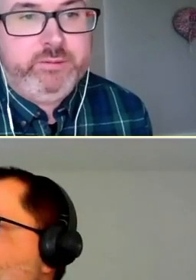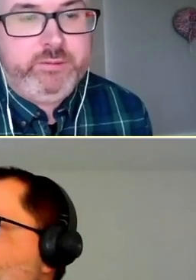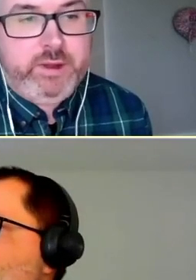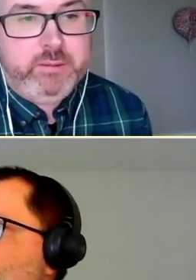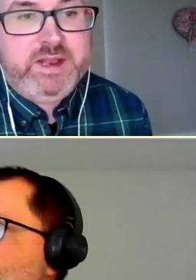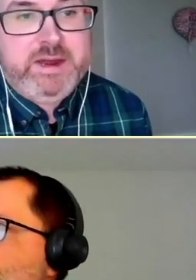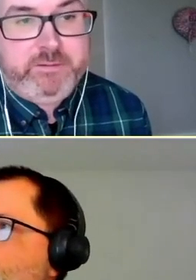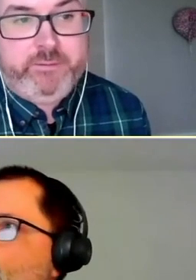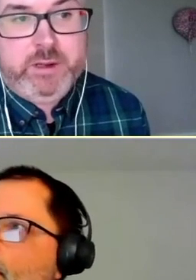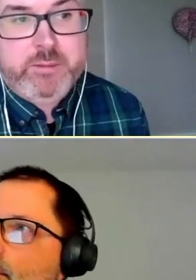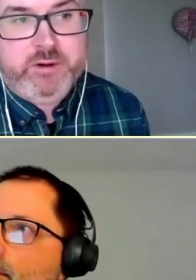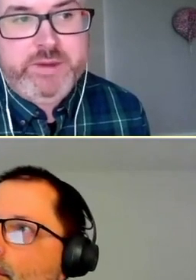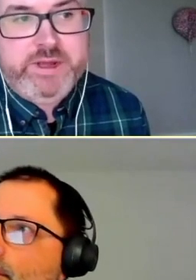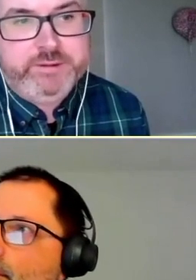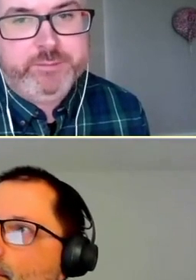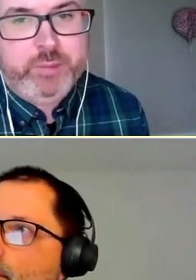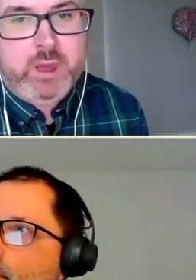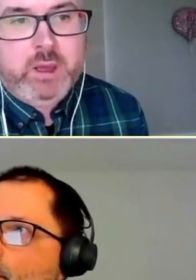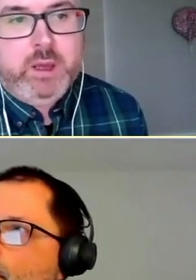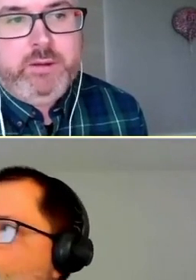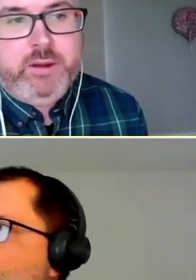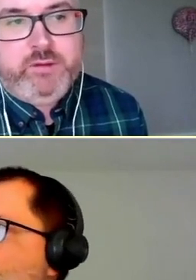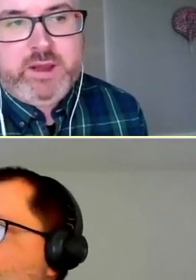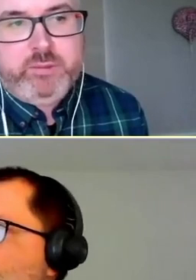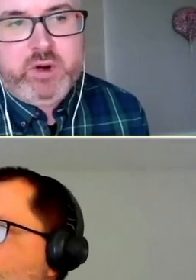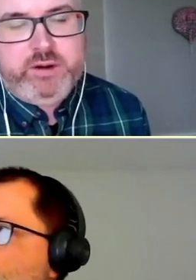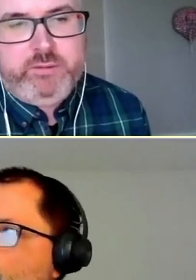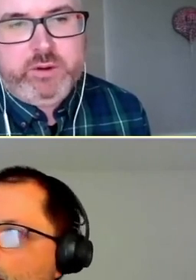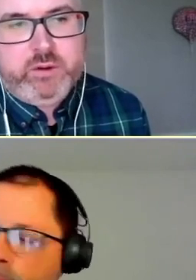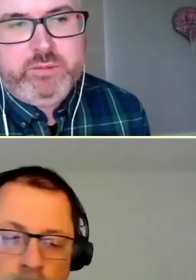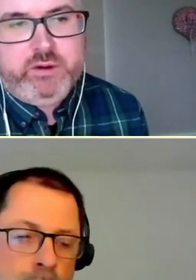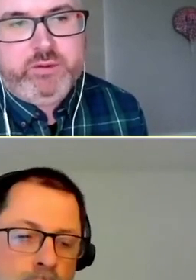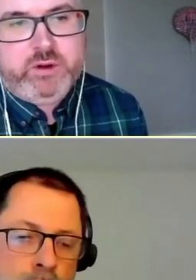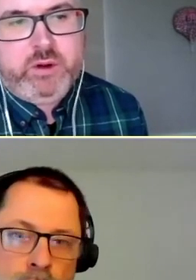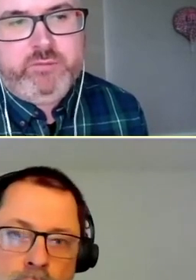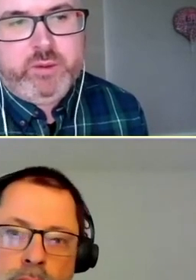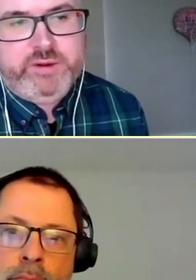We took another alternative and tried to use a live region.